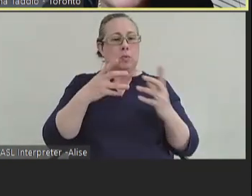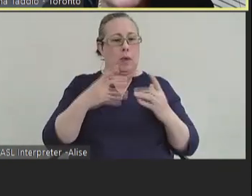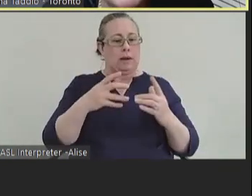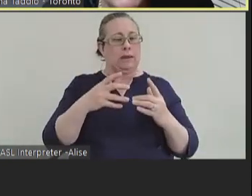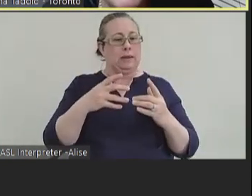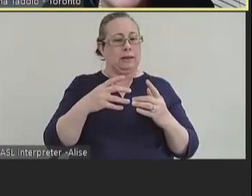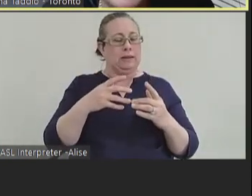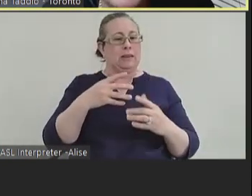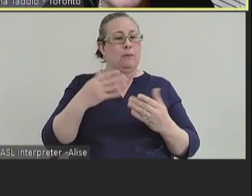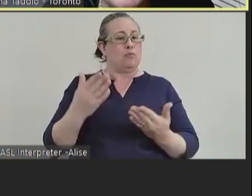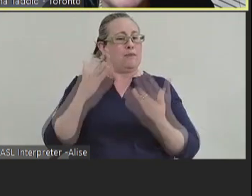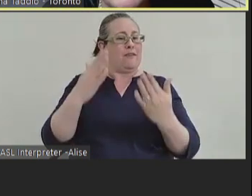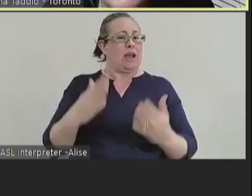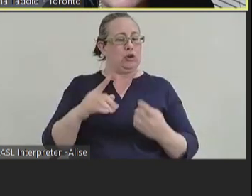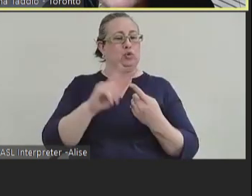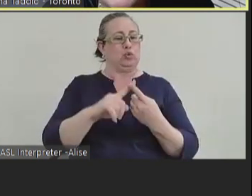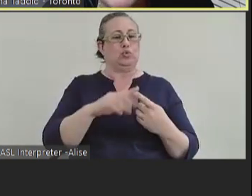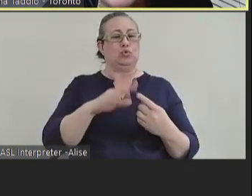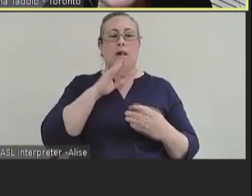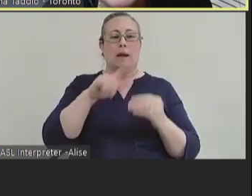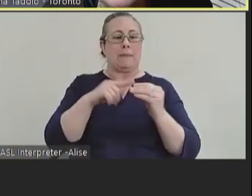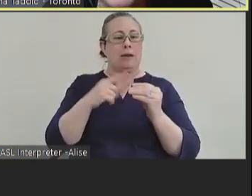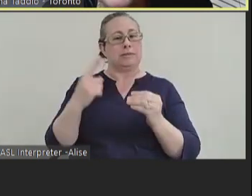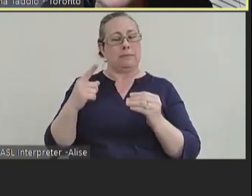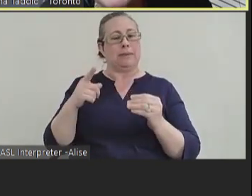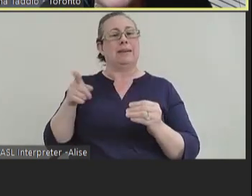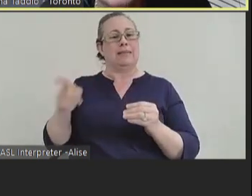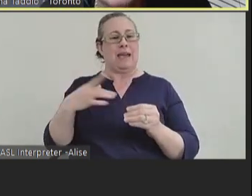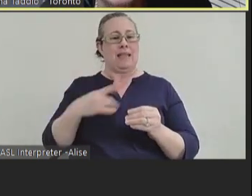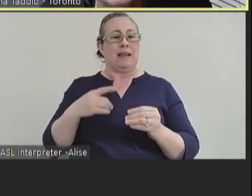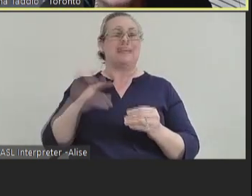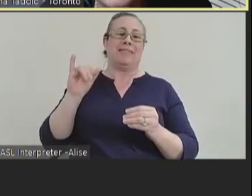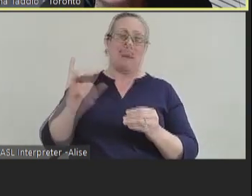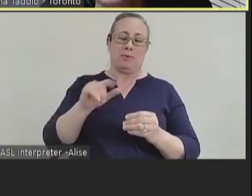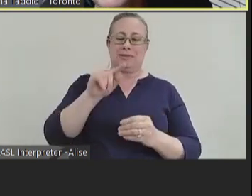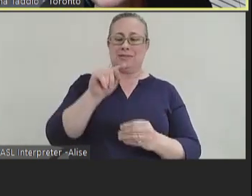to talk to them about something they liked, which was Taylor Swift. So, that's kind of fun. So,